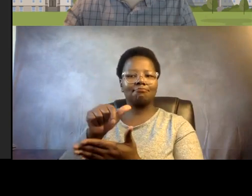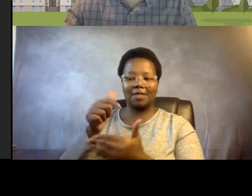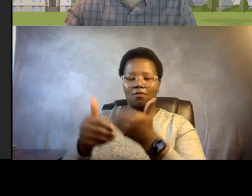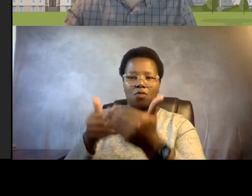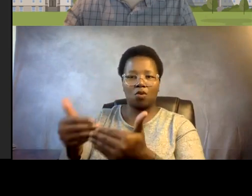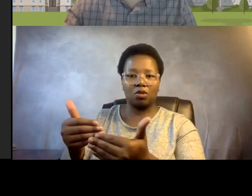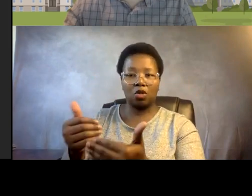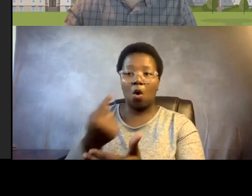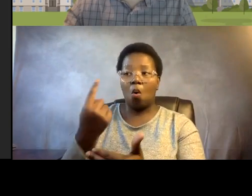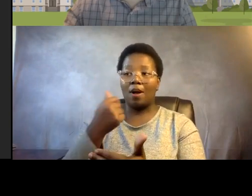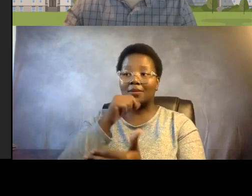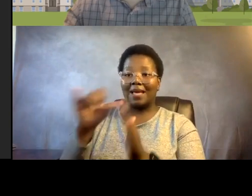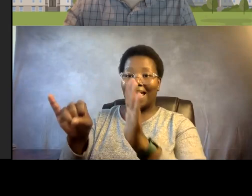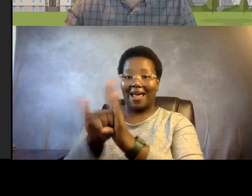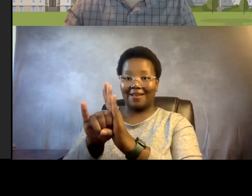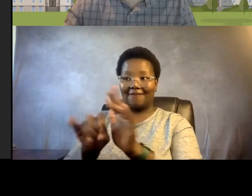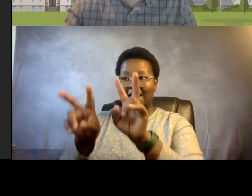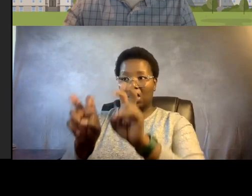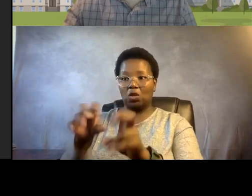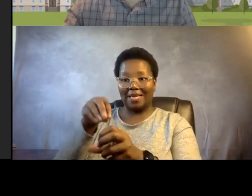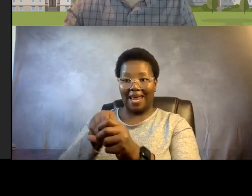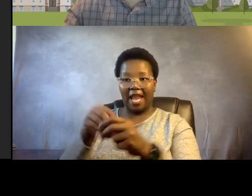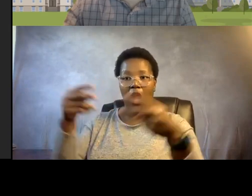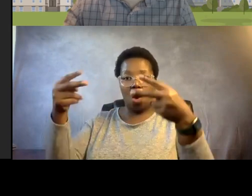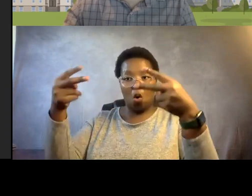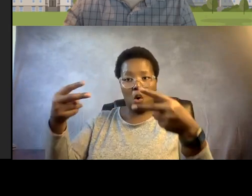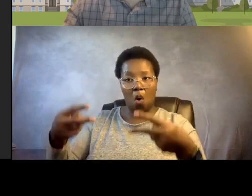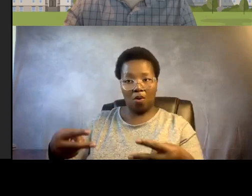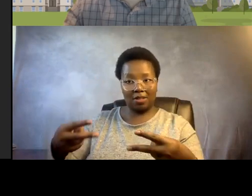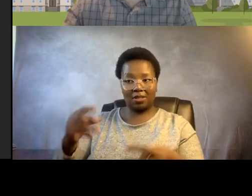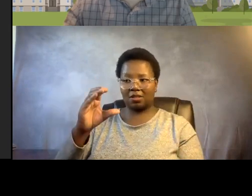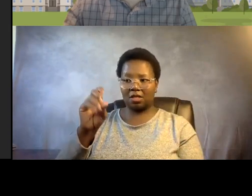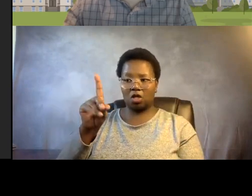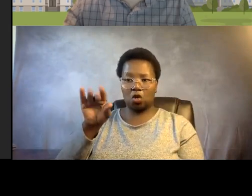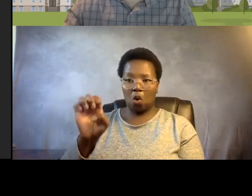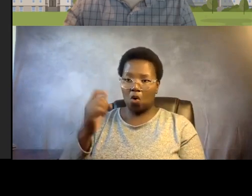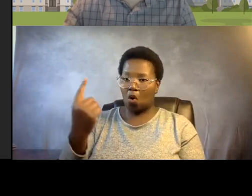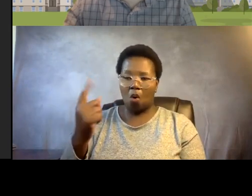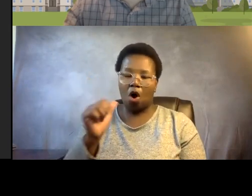but to really encourage the identification and further investigation, or inspection,